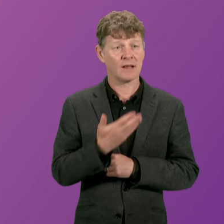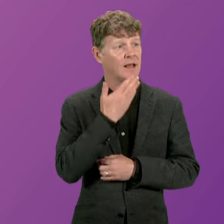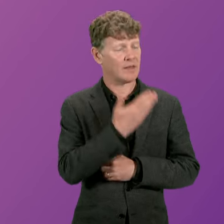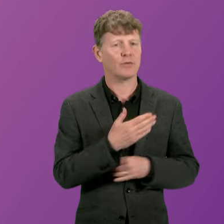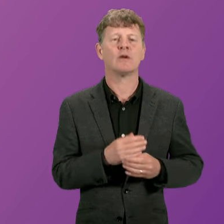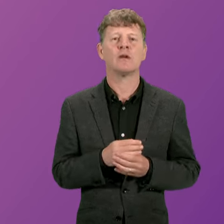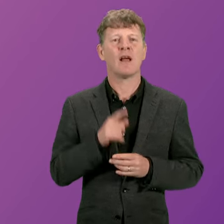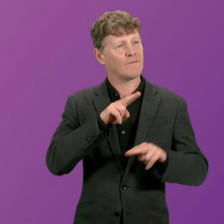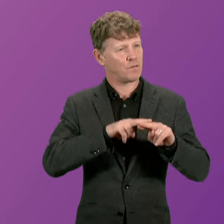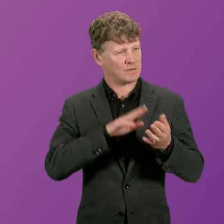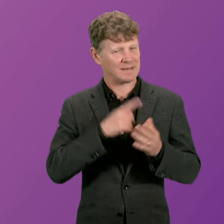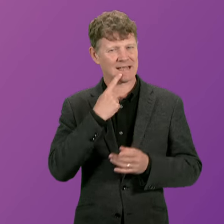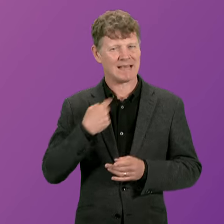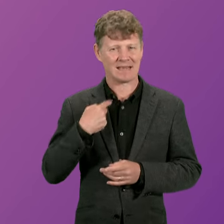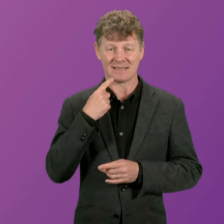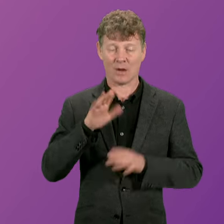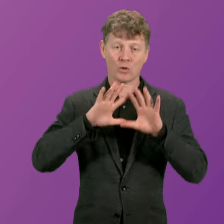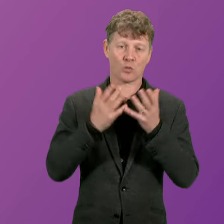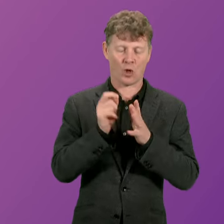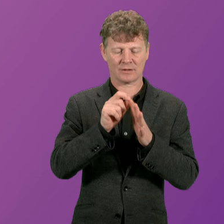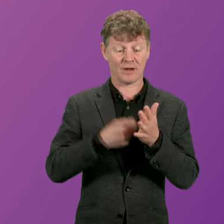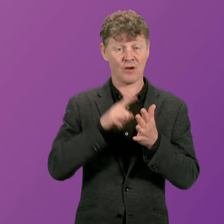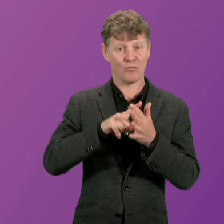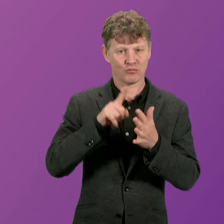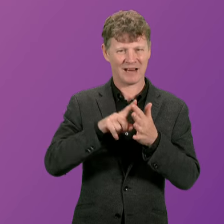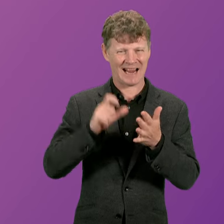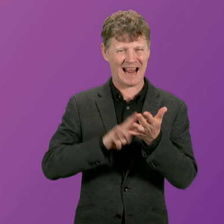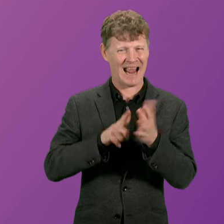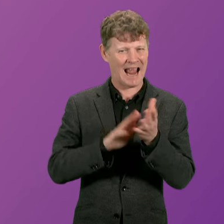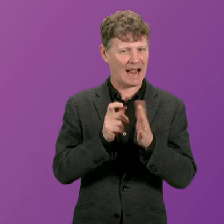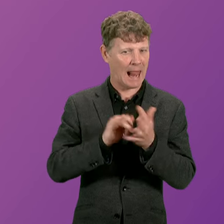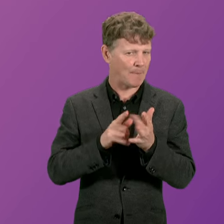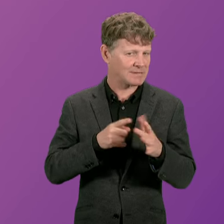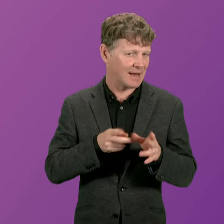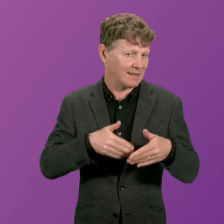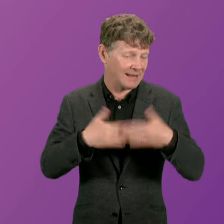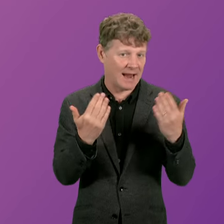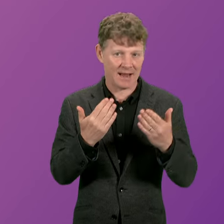Yesterday was world pre-eclampsia day. Women and babies in Scotland have died,